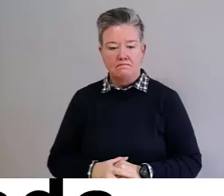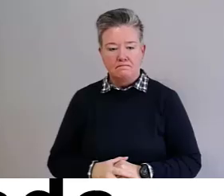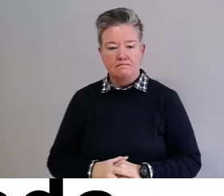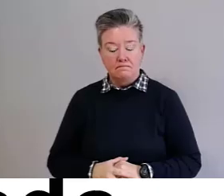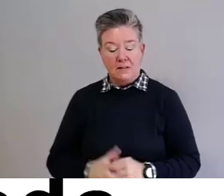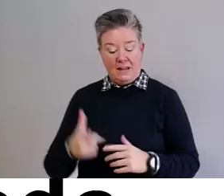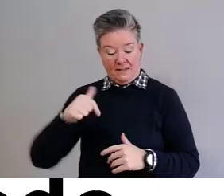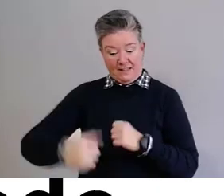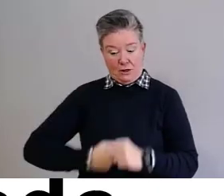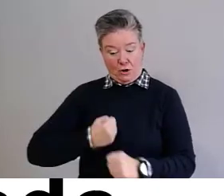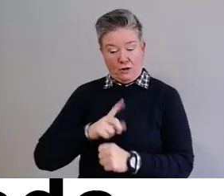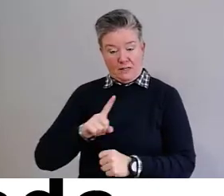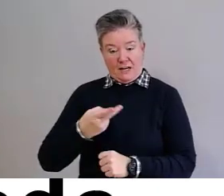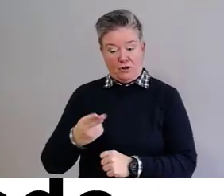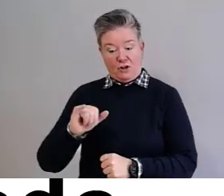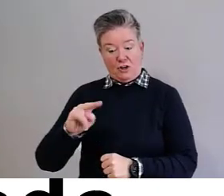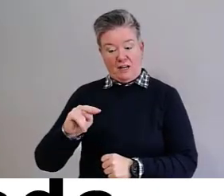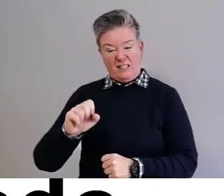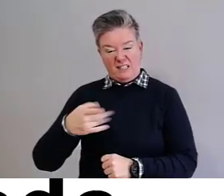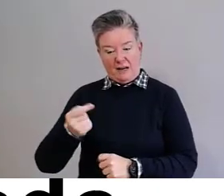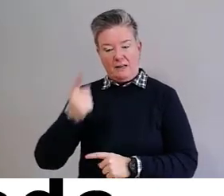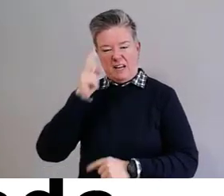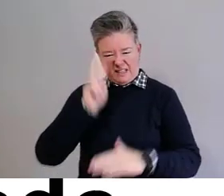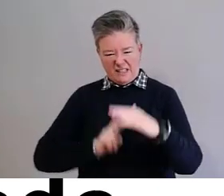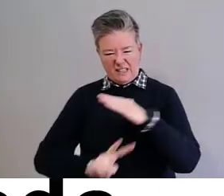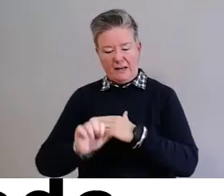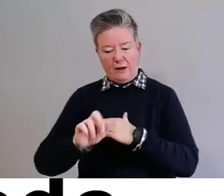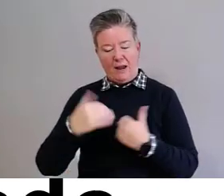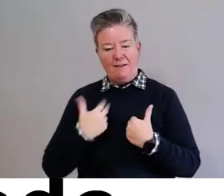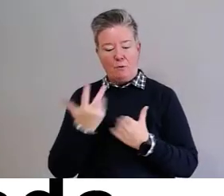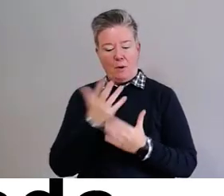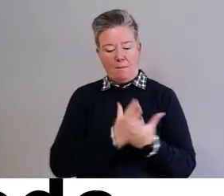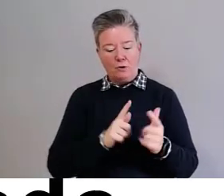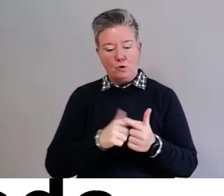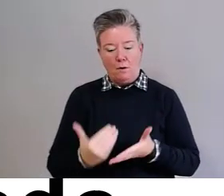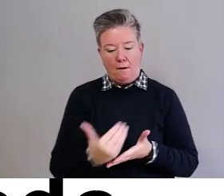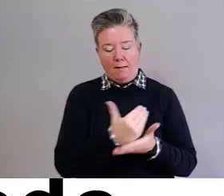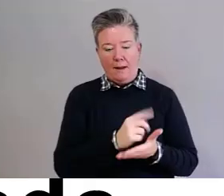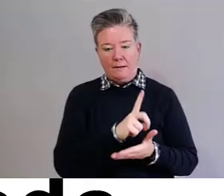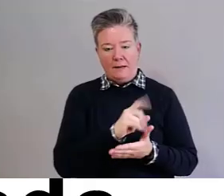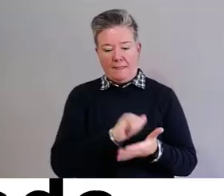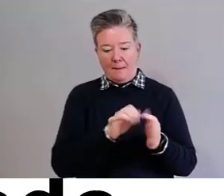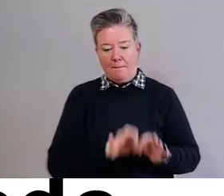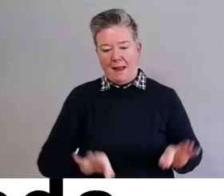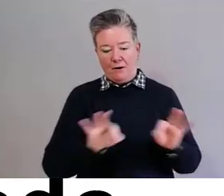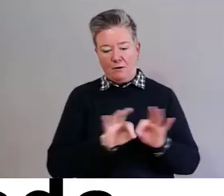This year's DHH Insights series has three parts, Collecting Data that Matters for DHH Learners,